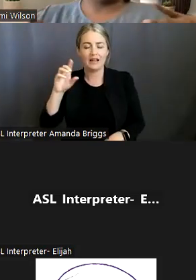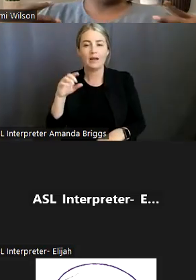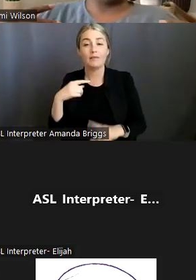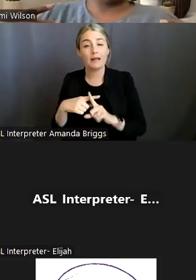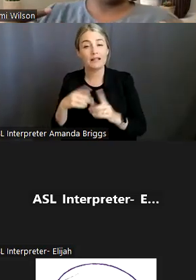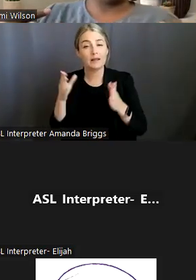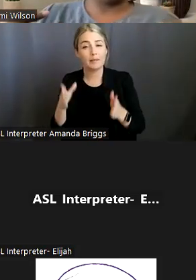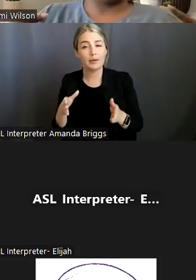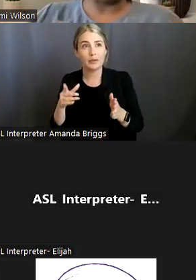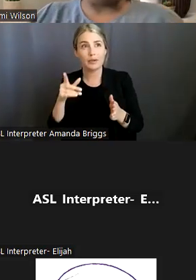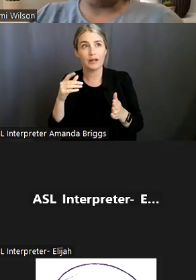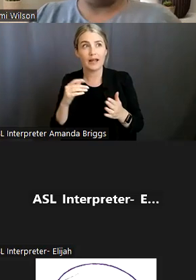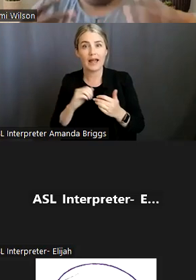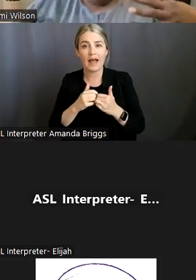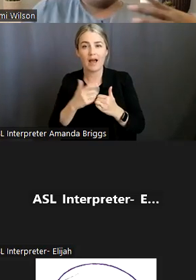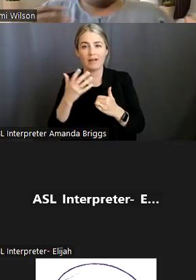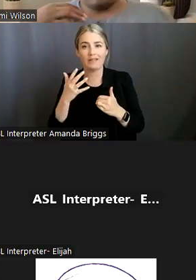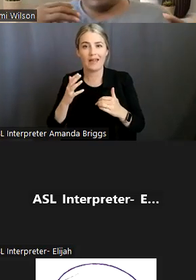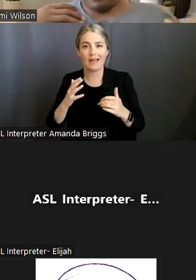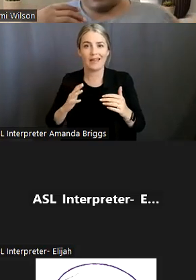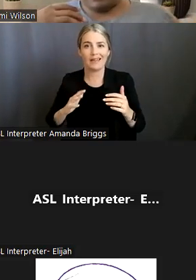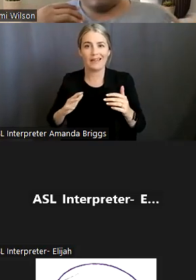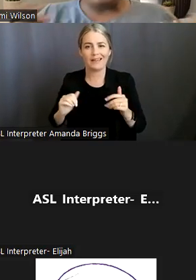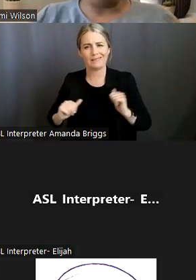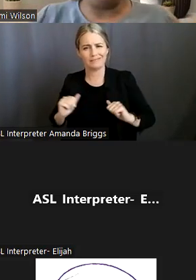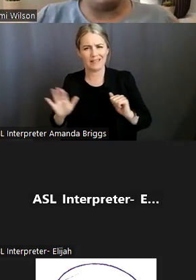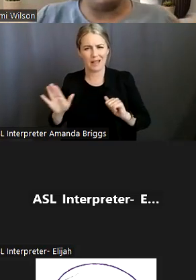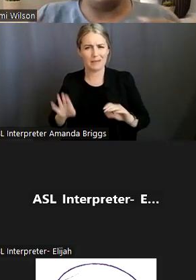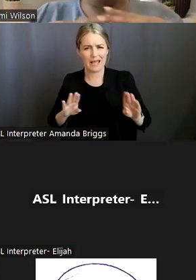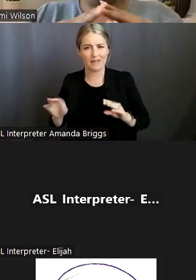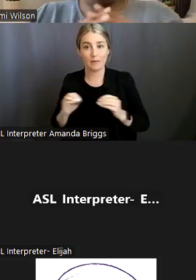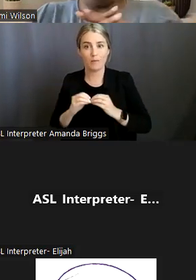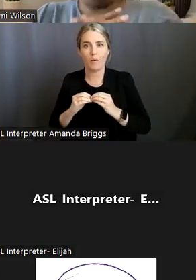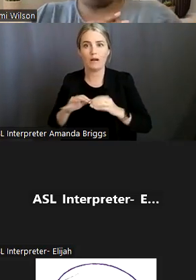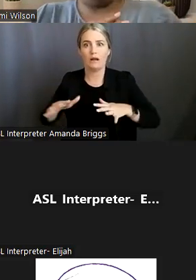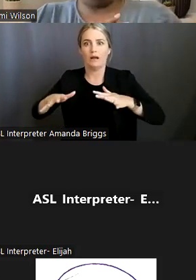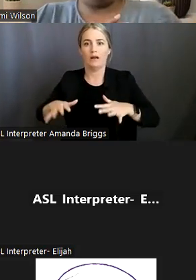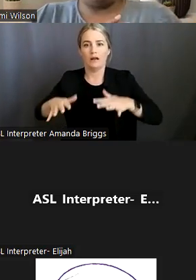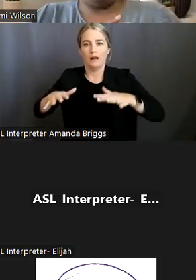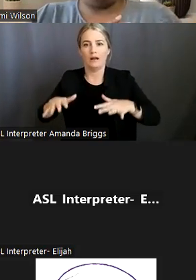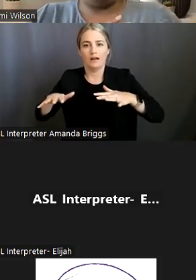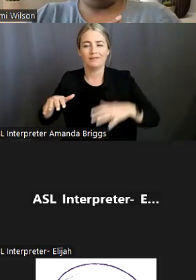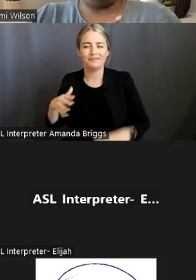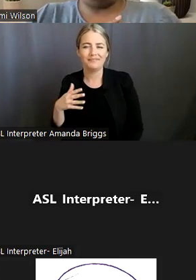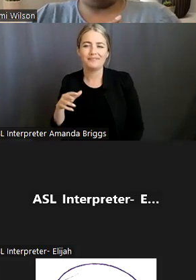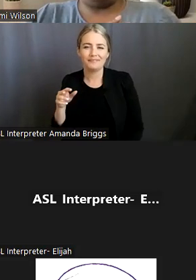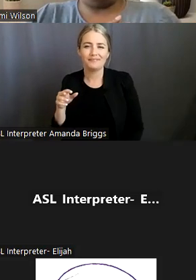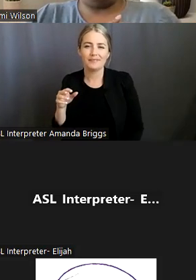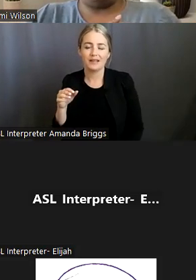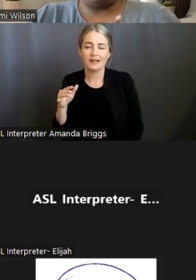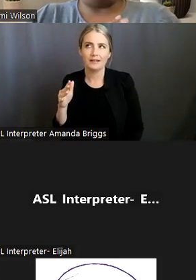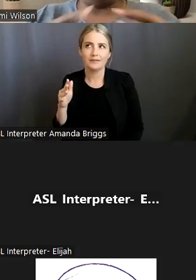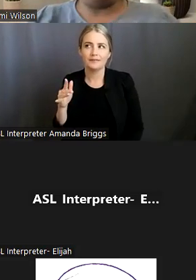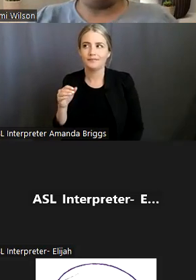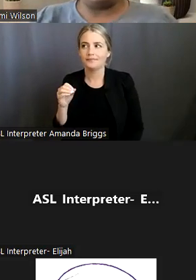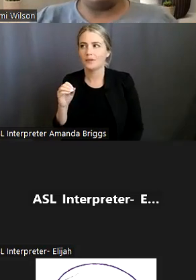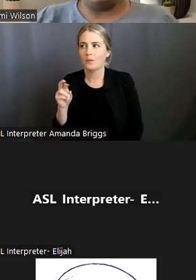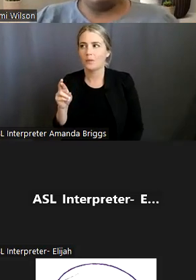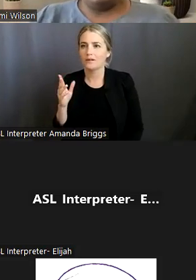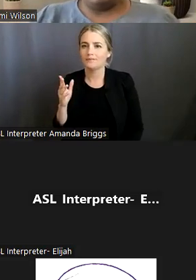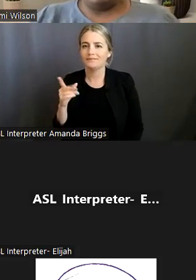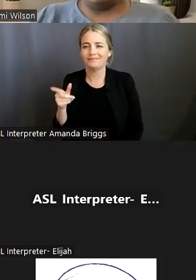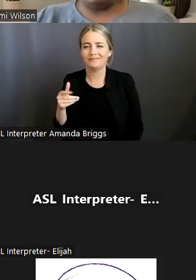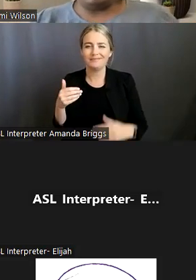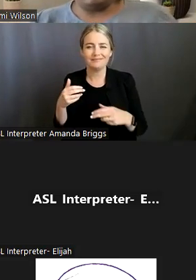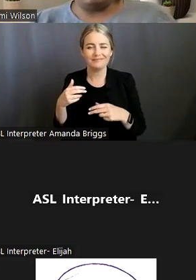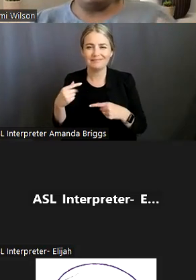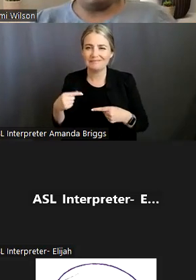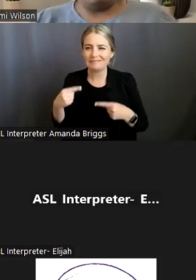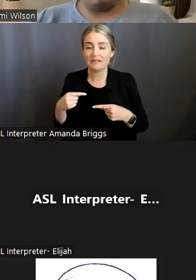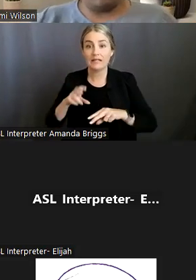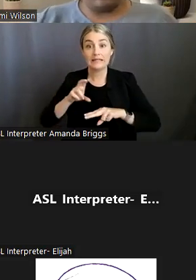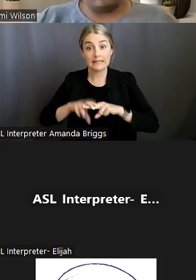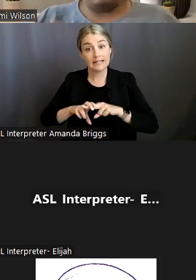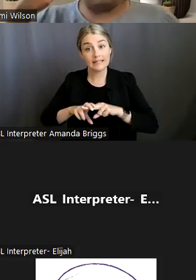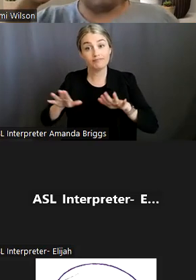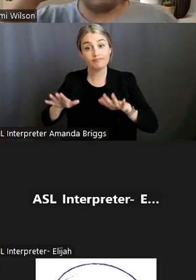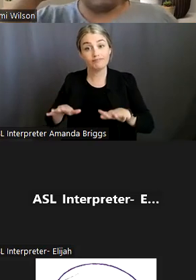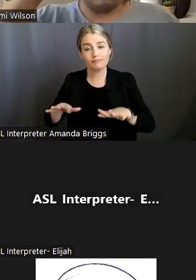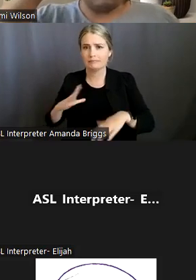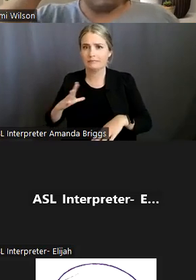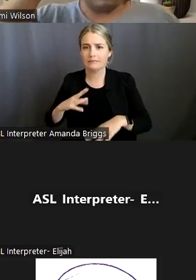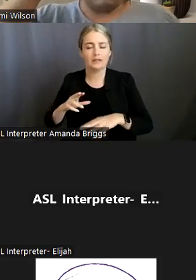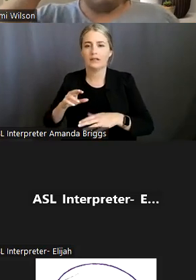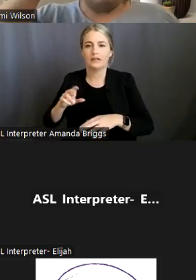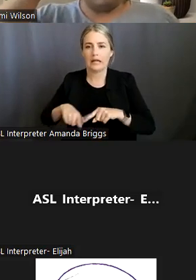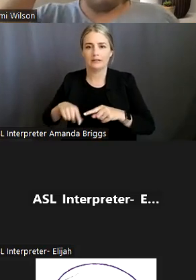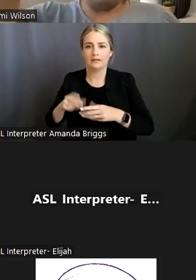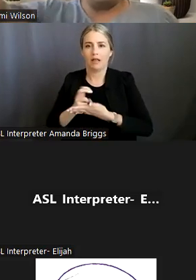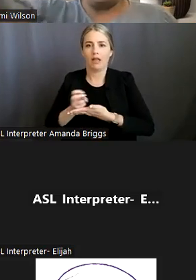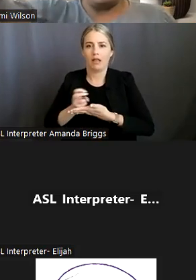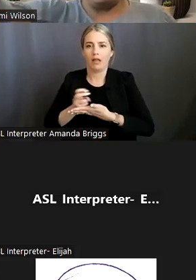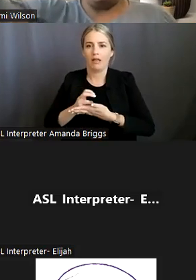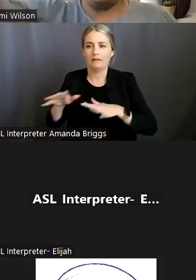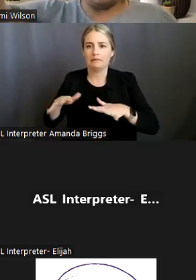acts, they're more anxious. and or have difficulty sitting still or in one place, or forming